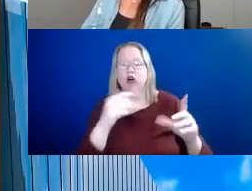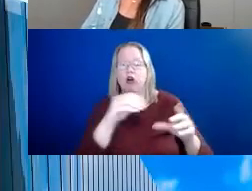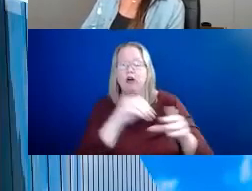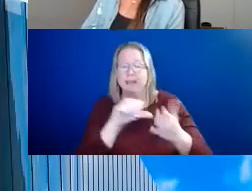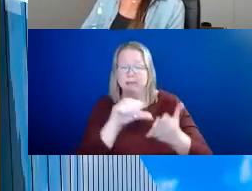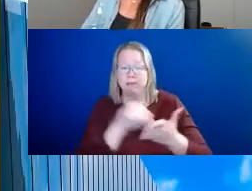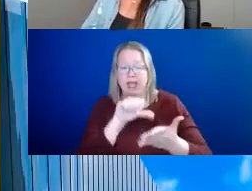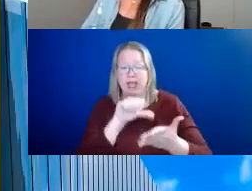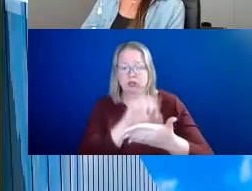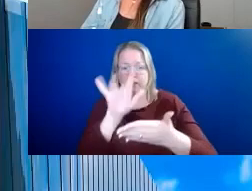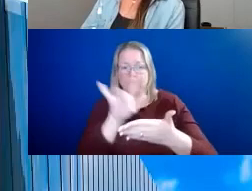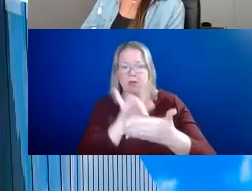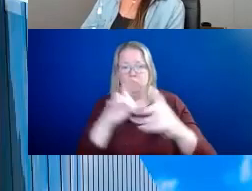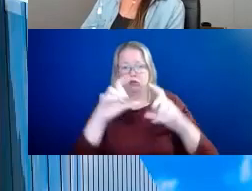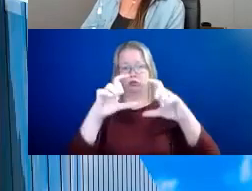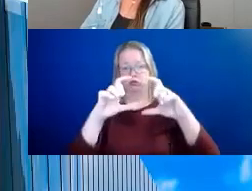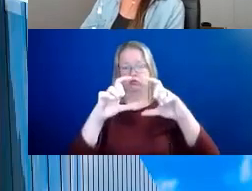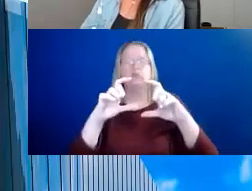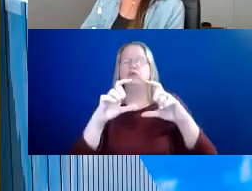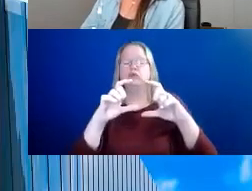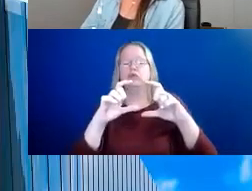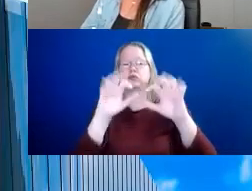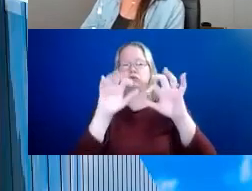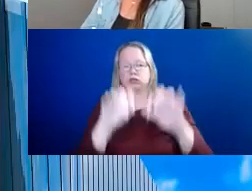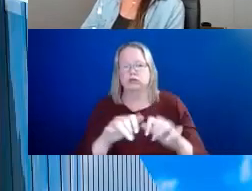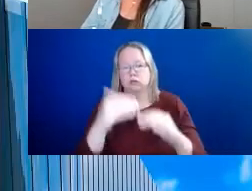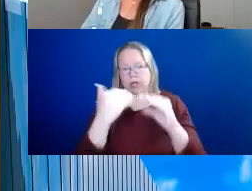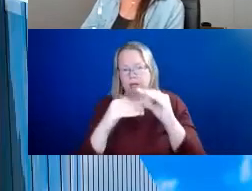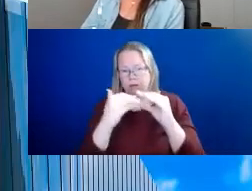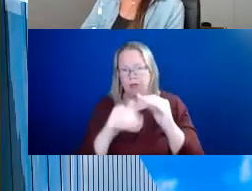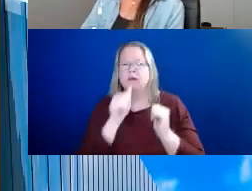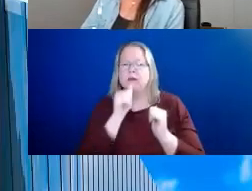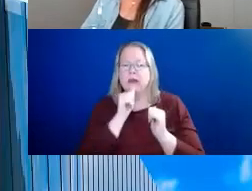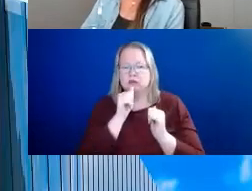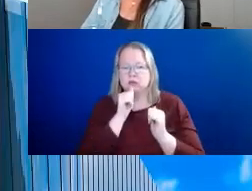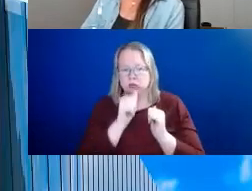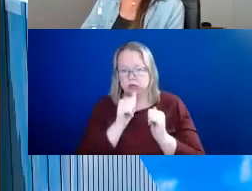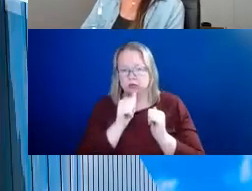of the screen you will have 12:20:53 a spot to put in your email and your password. 12:20:58 Those will be emailed